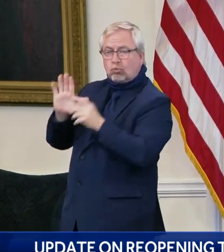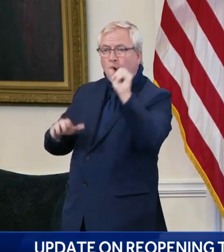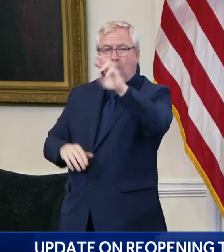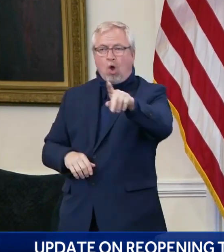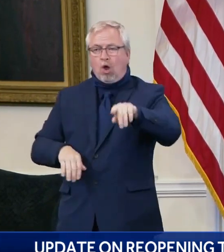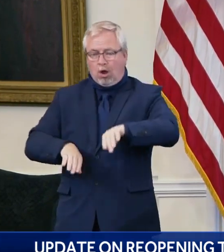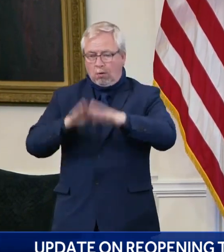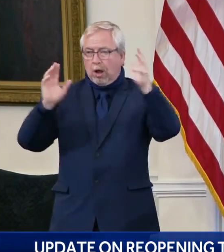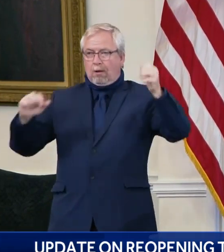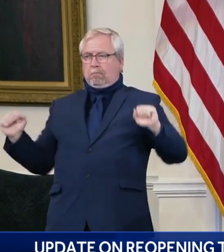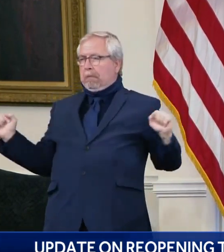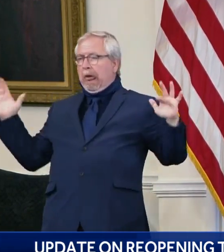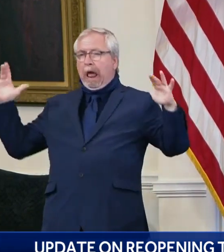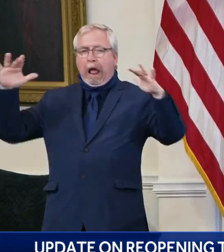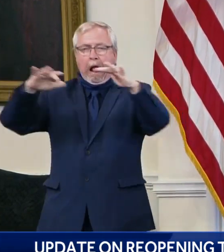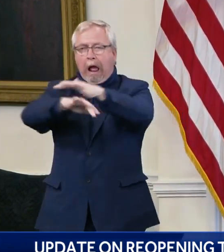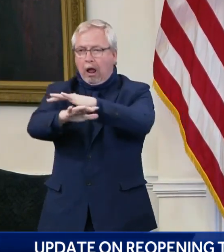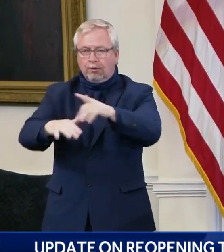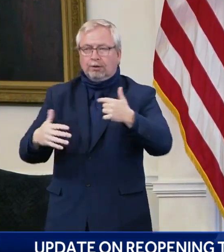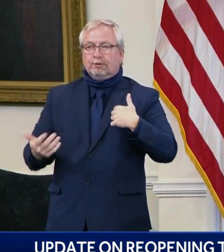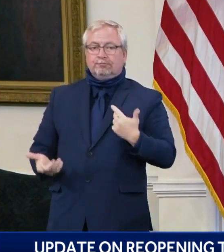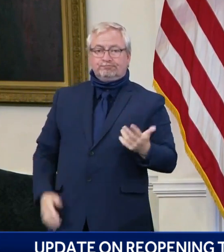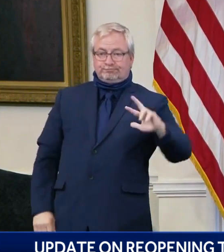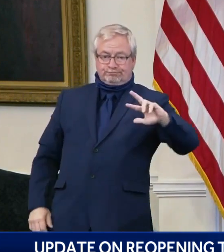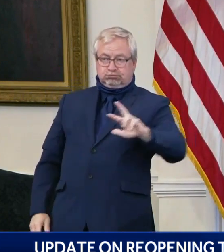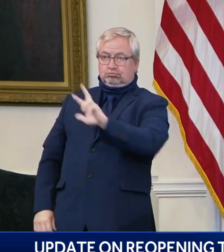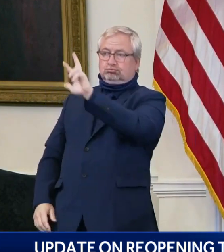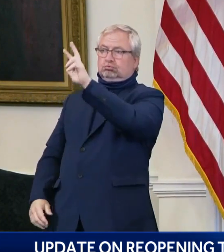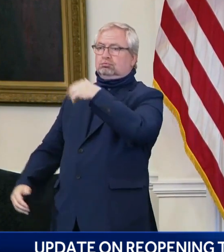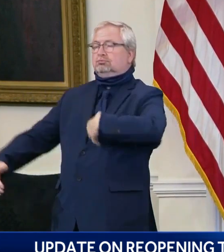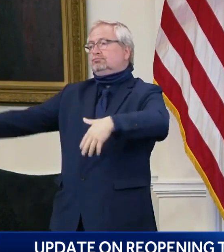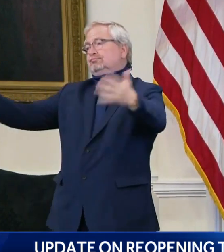A LOT OF IT DEPENDS ON HOW PEOPLE TREAT THIS FIRST PHASE.